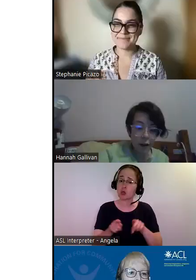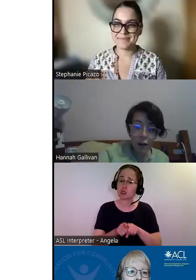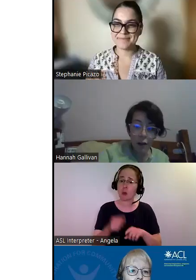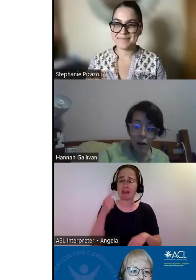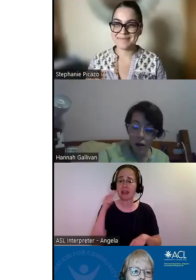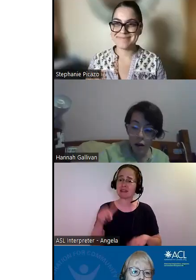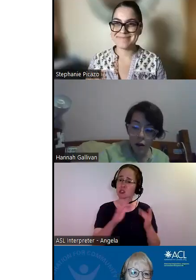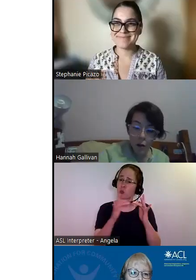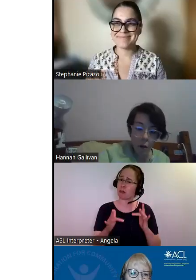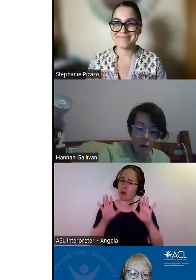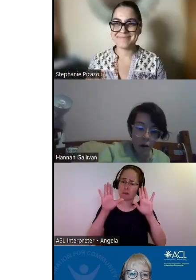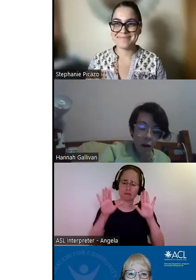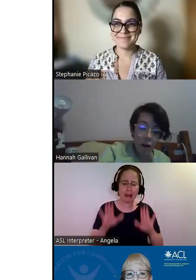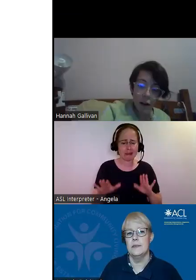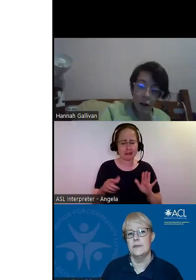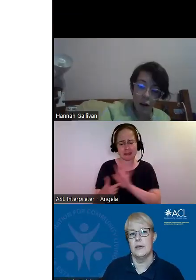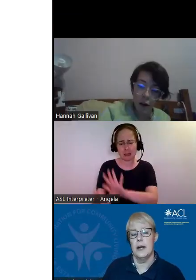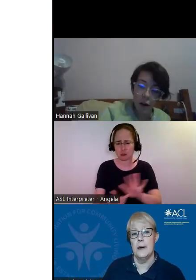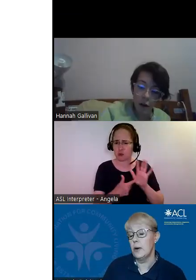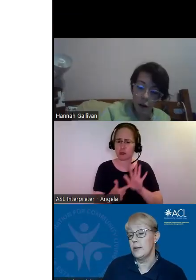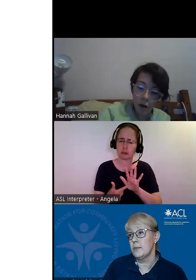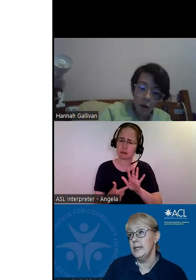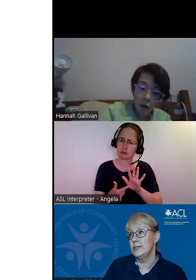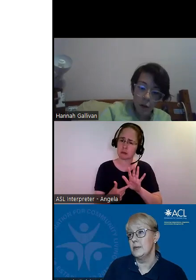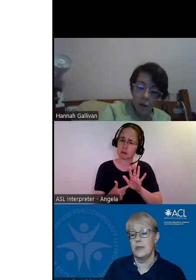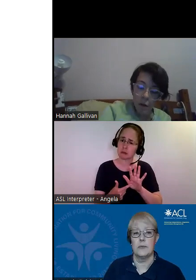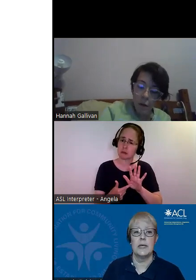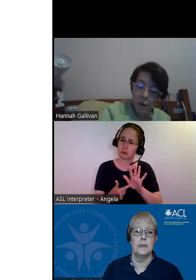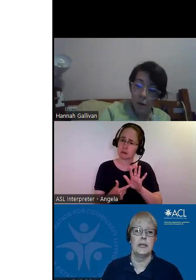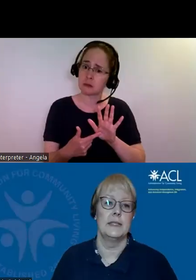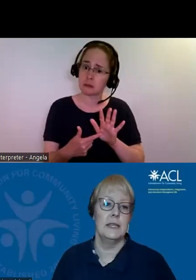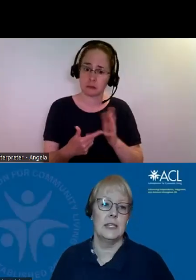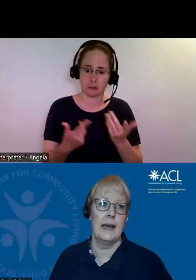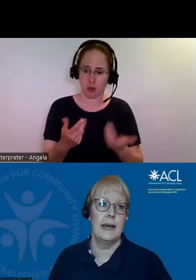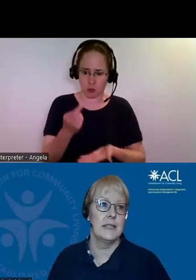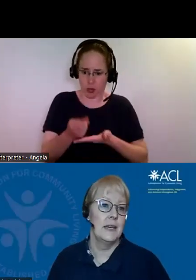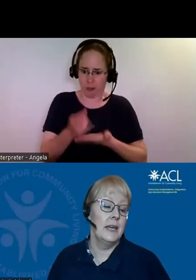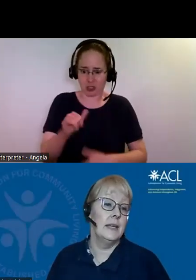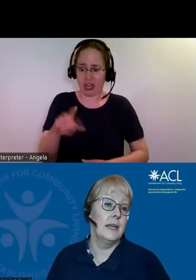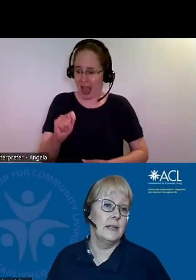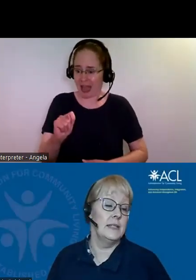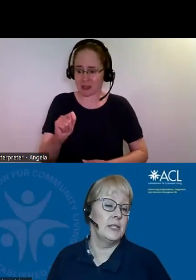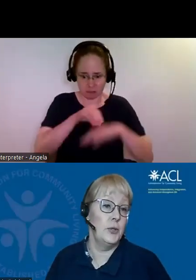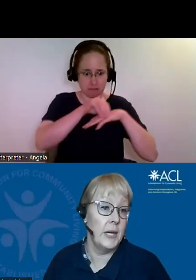been an excellent demonstration of part of the reach of the Rehabilitation Act in at least two